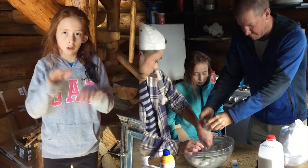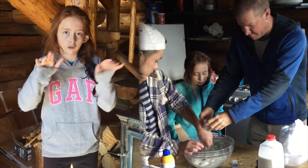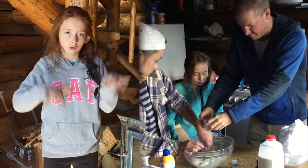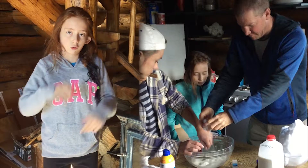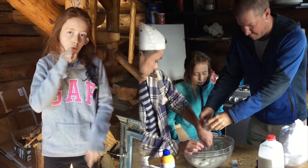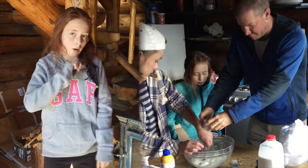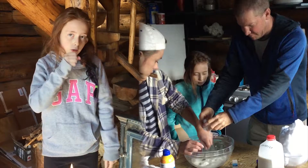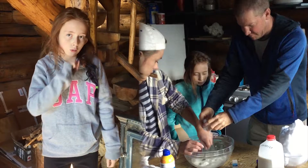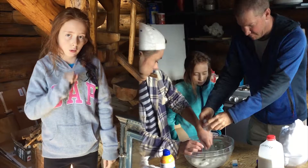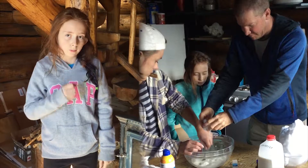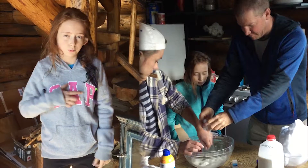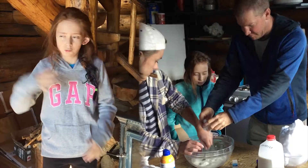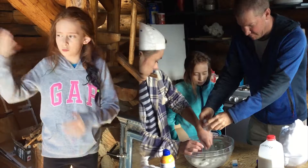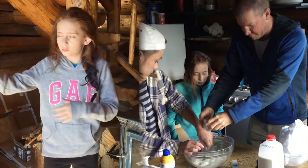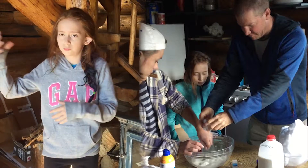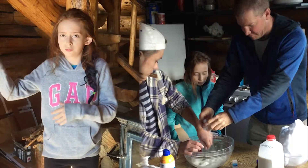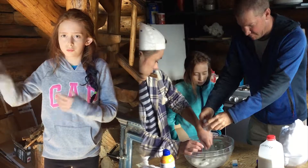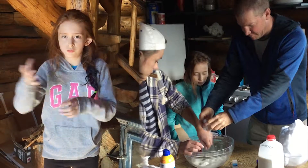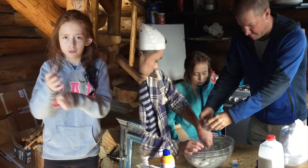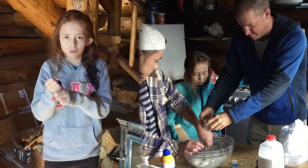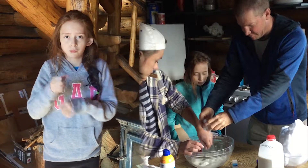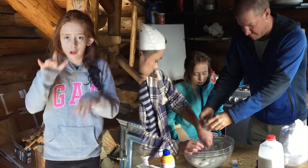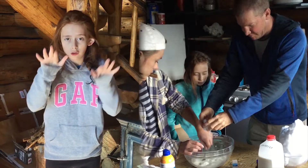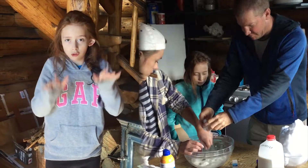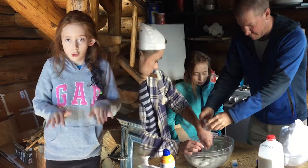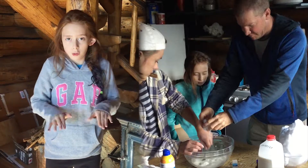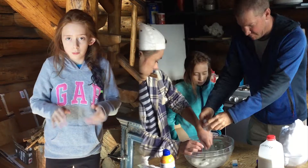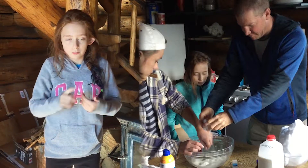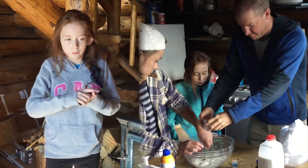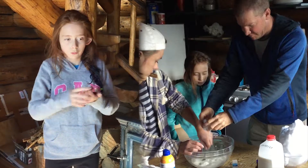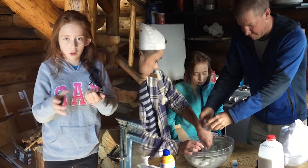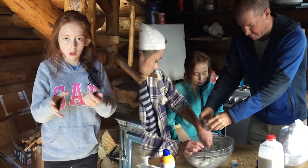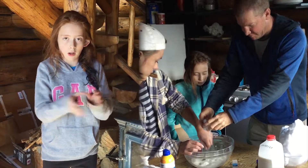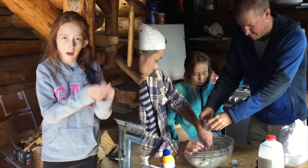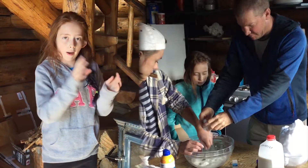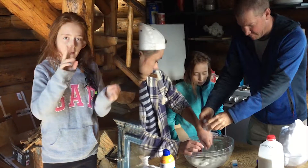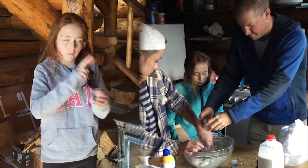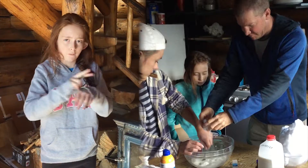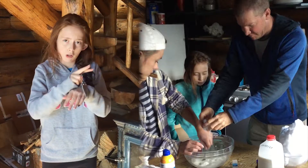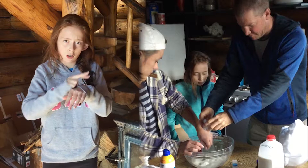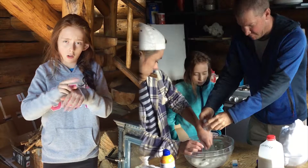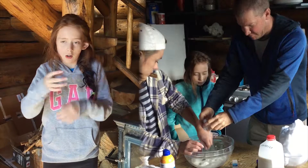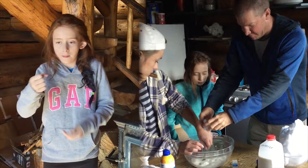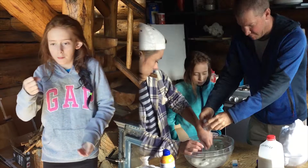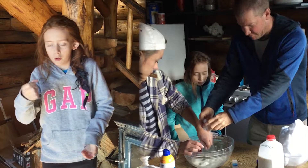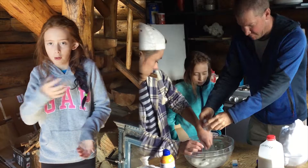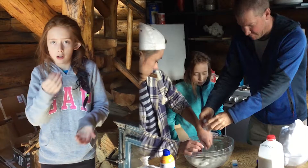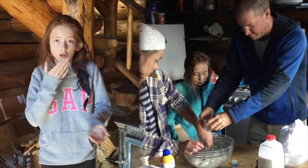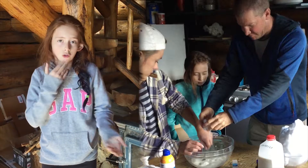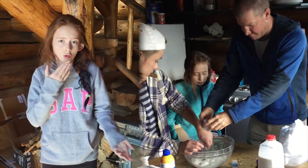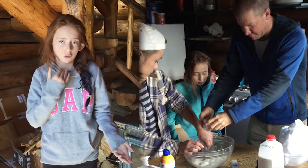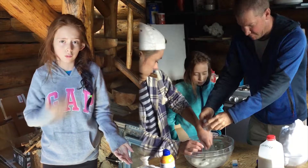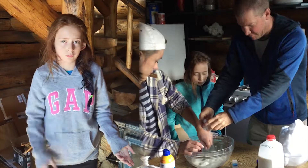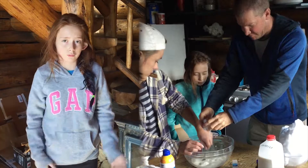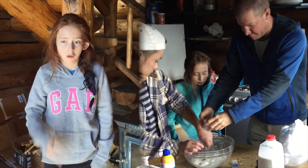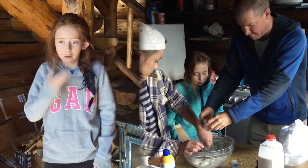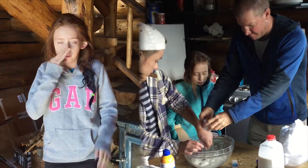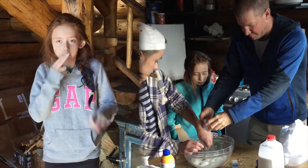My favorite part of the trip was making snow ice cream. We went out and got the snow. We added vanilla, milk and sugar --